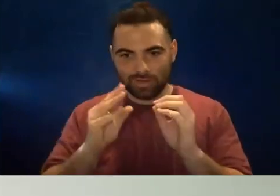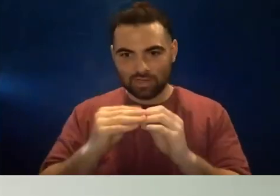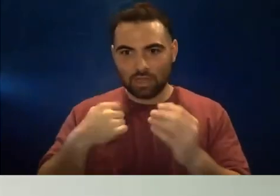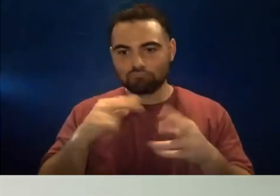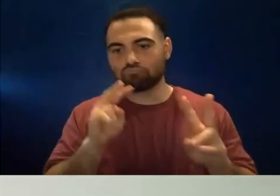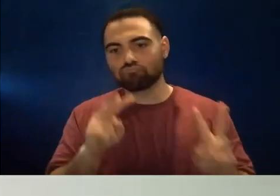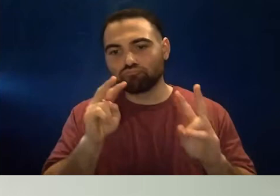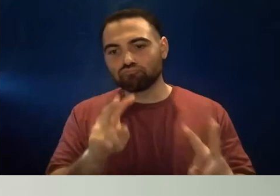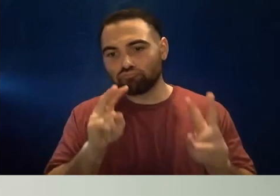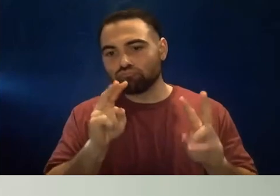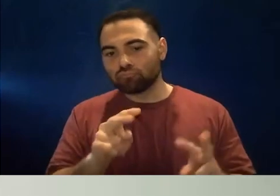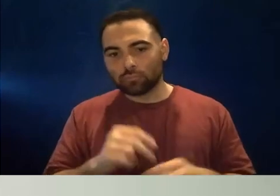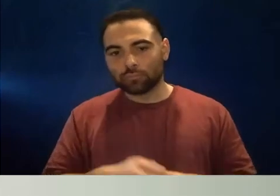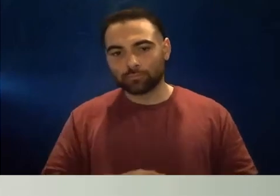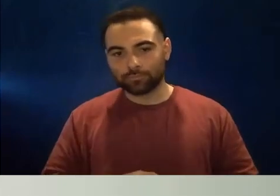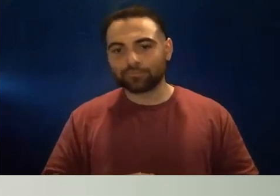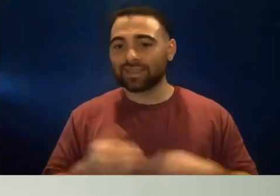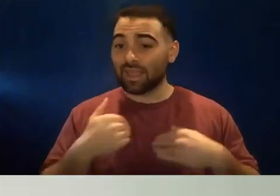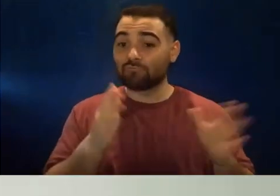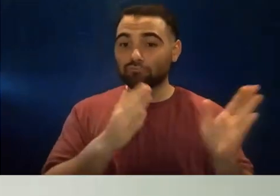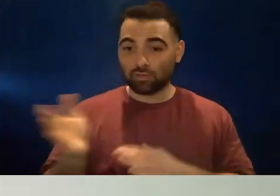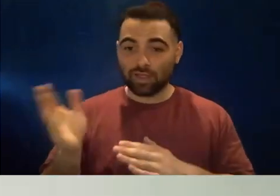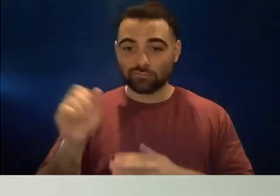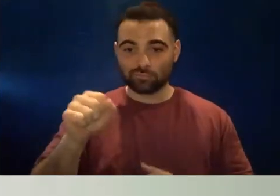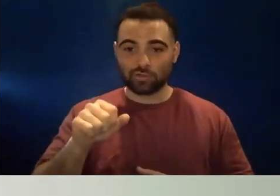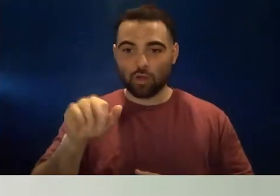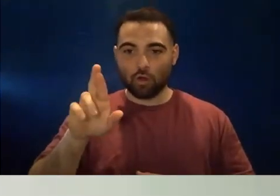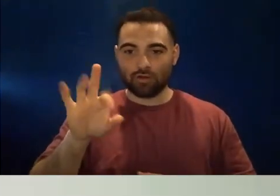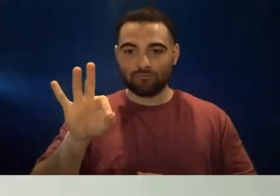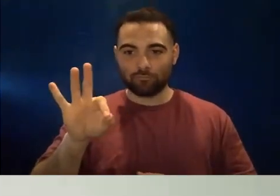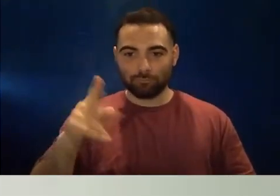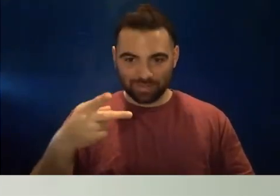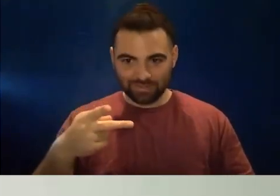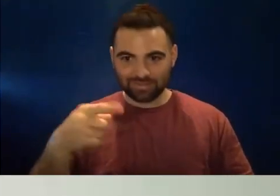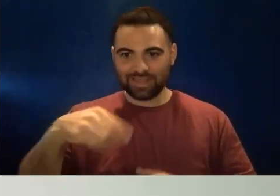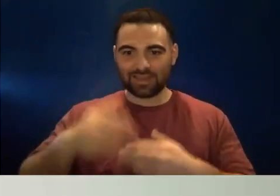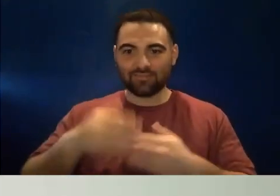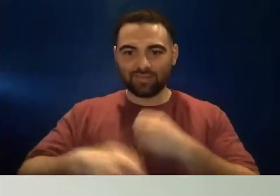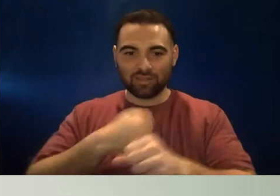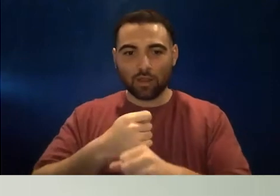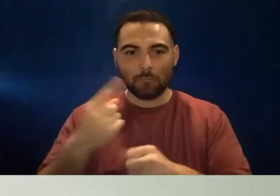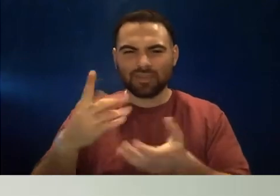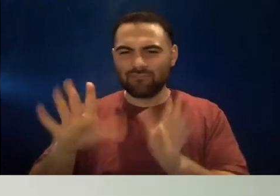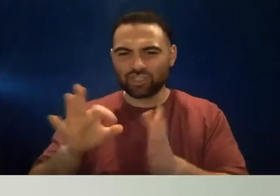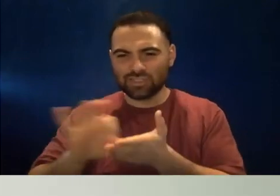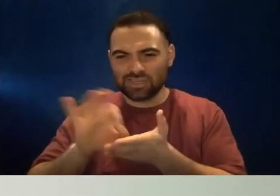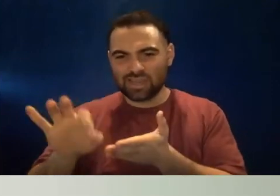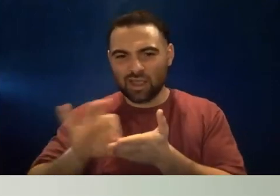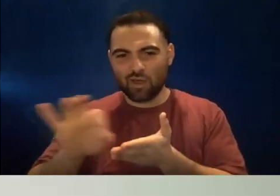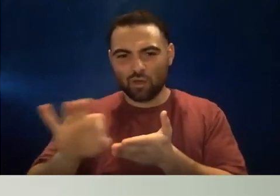they have plans to put out RFPs at the end of this year, but they're already counting those as projects that are underway,